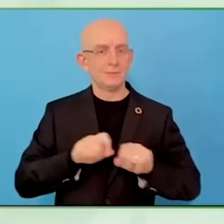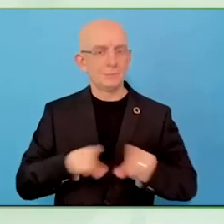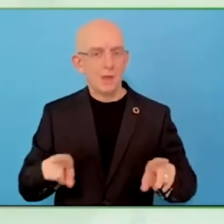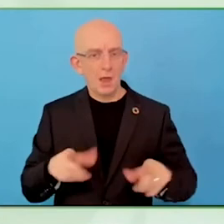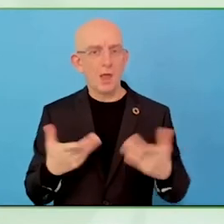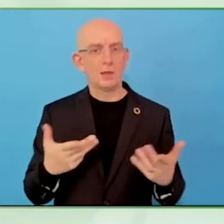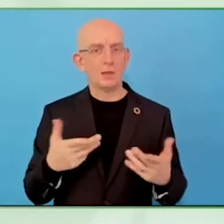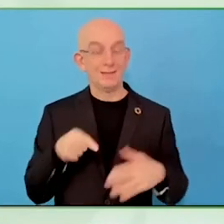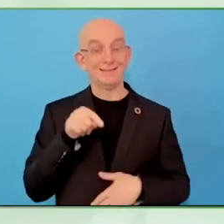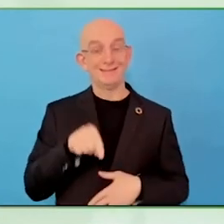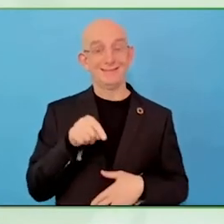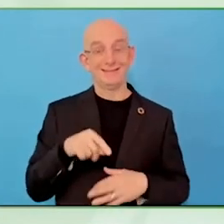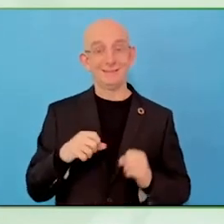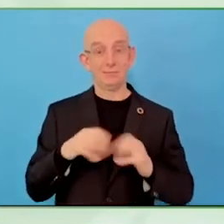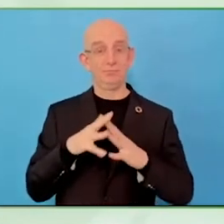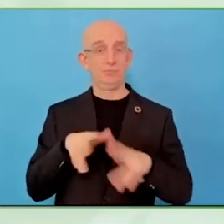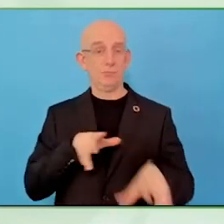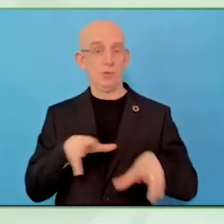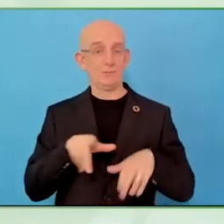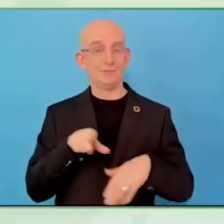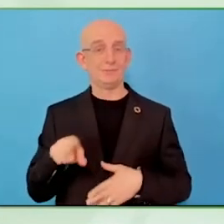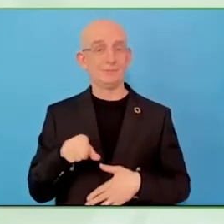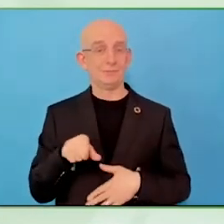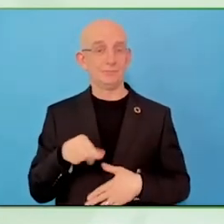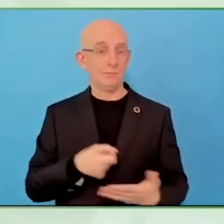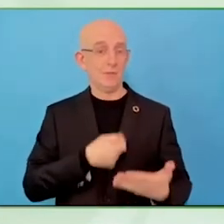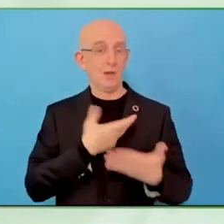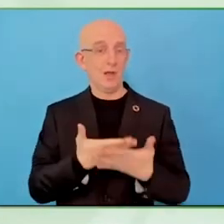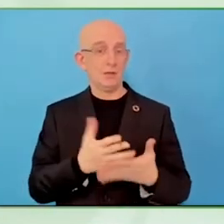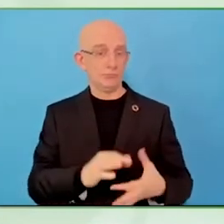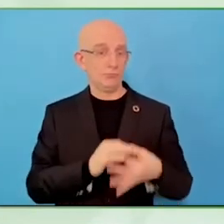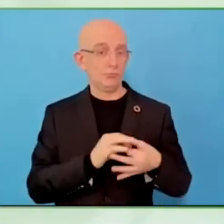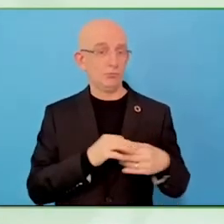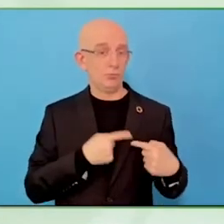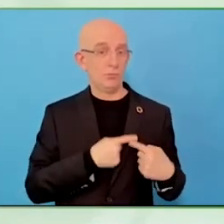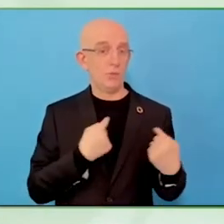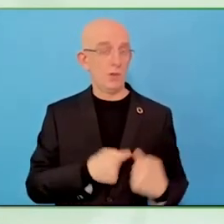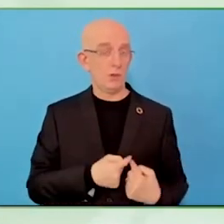we asked them, with families, to follow us on Facebook, every day,